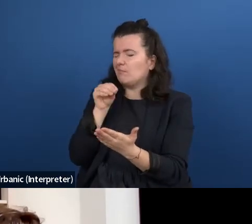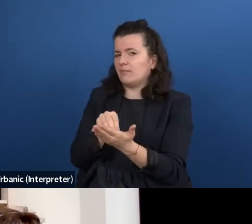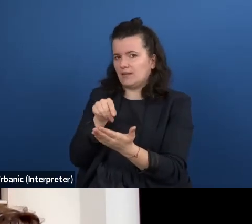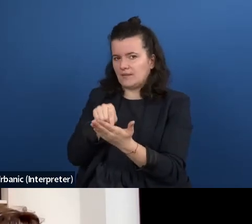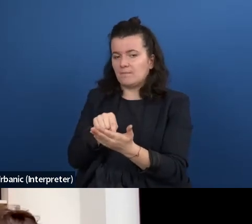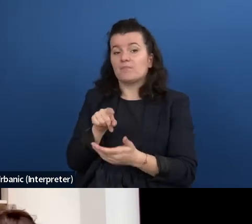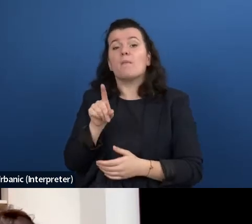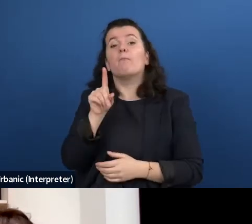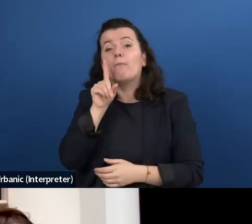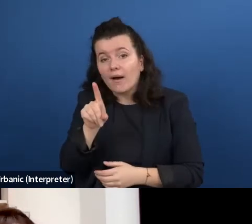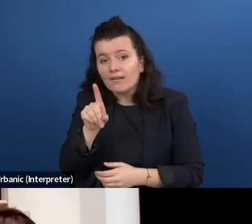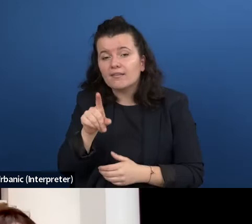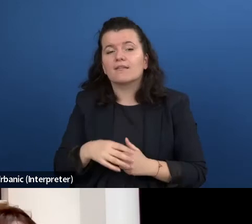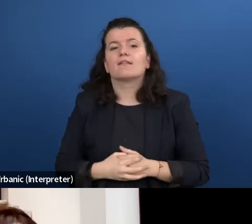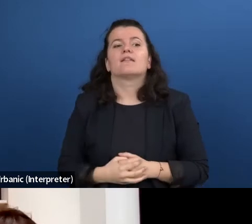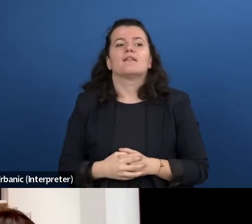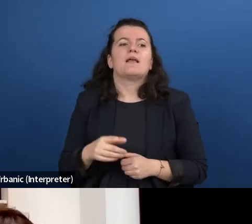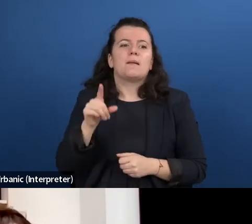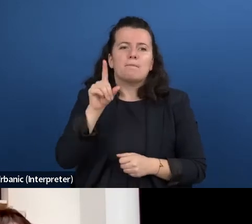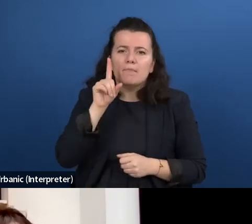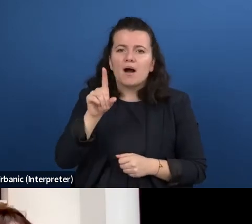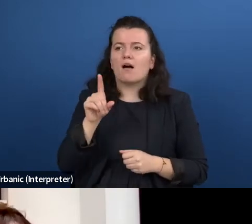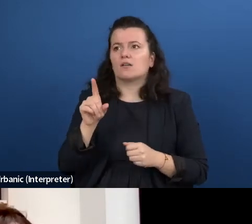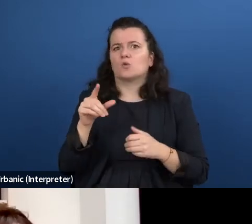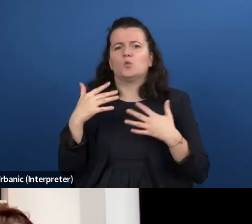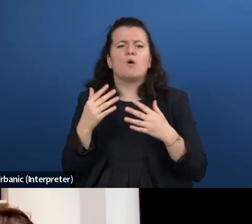They spoke about the need for having staff training